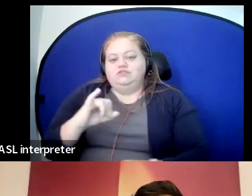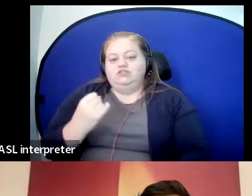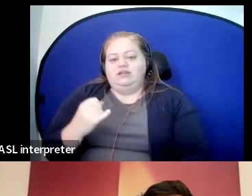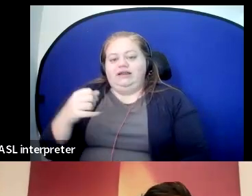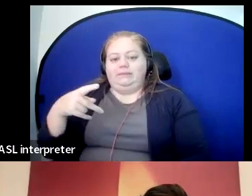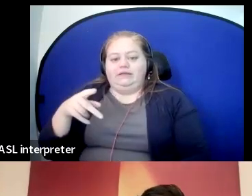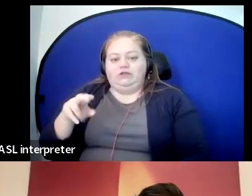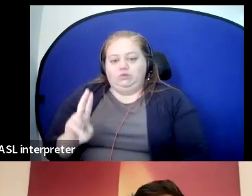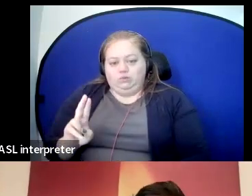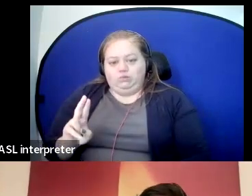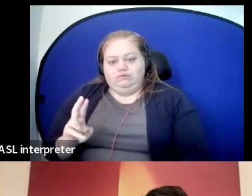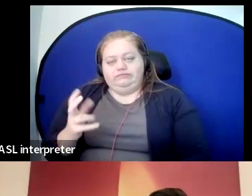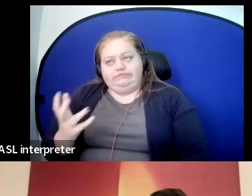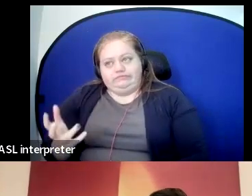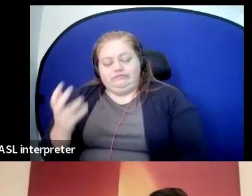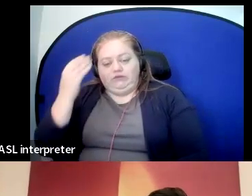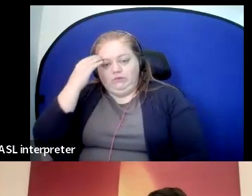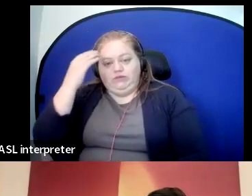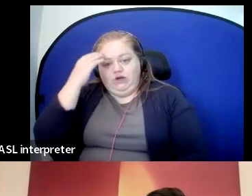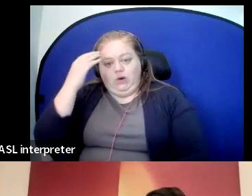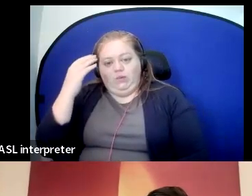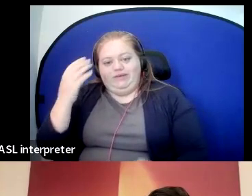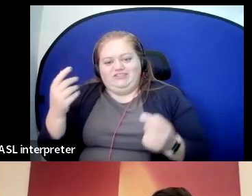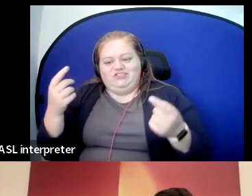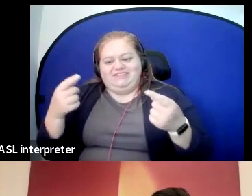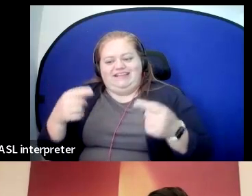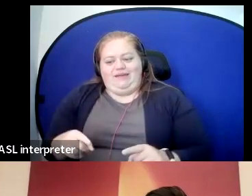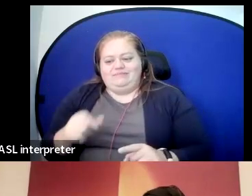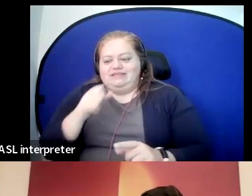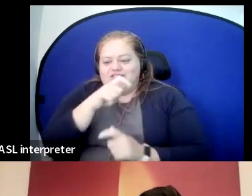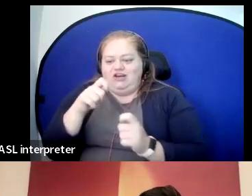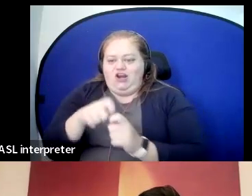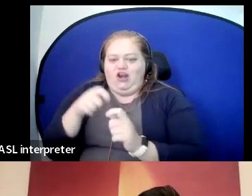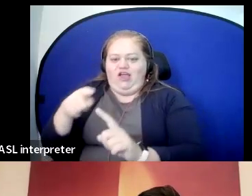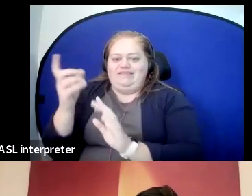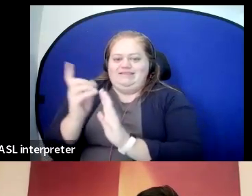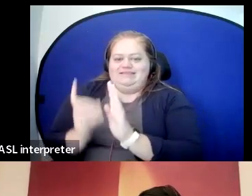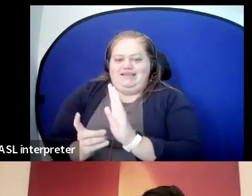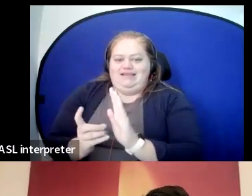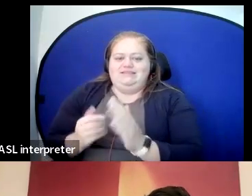It's not designed. It's just this processing power. And I think there will be innovation